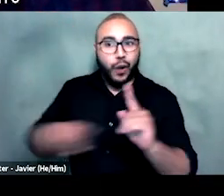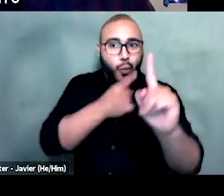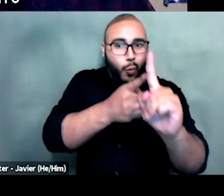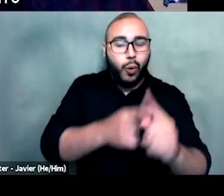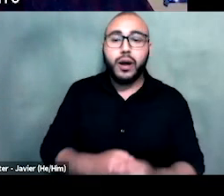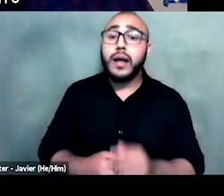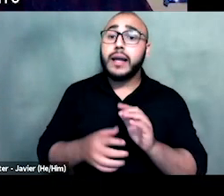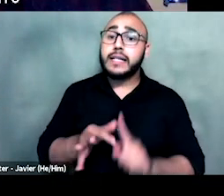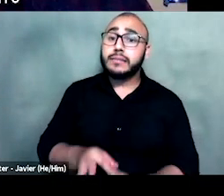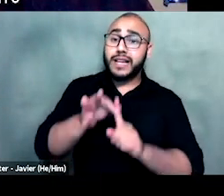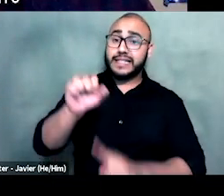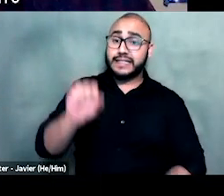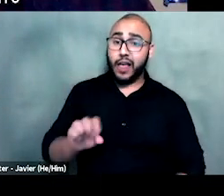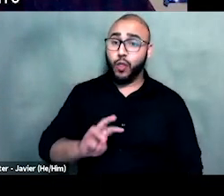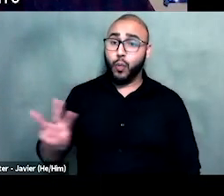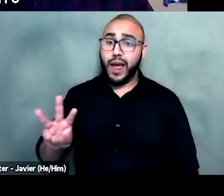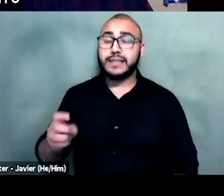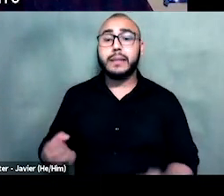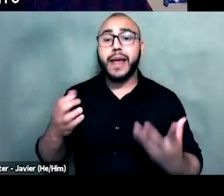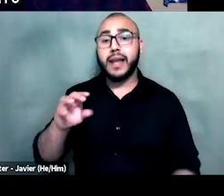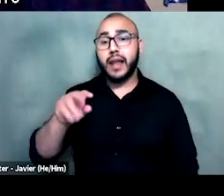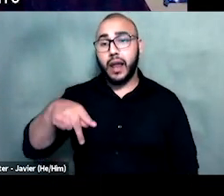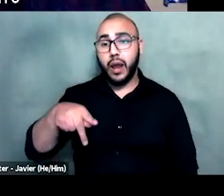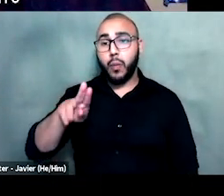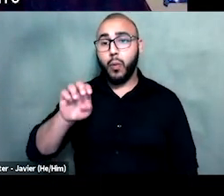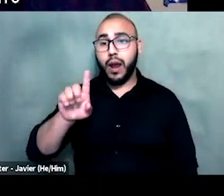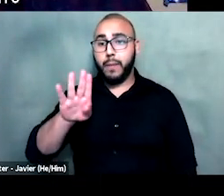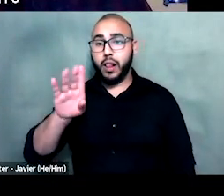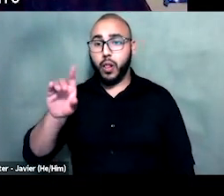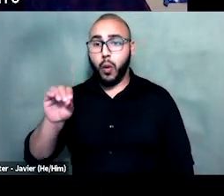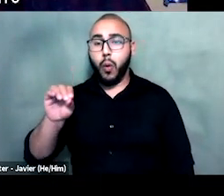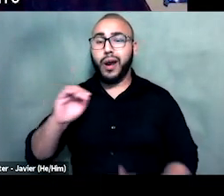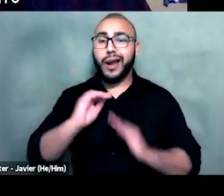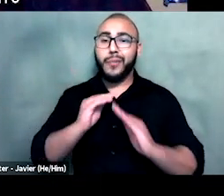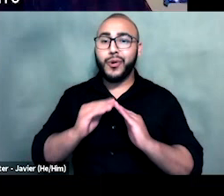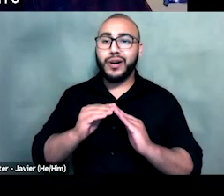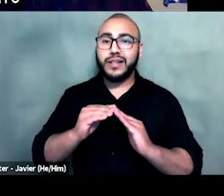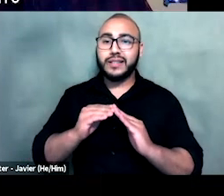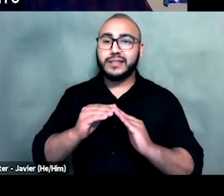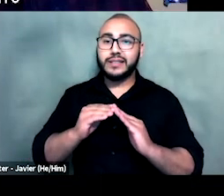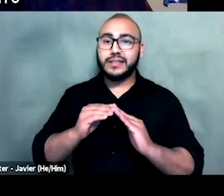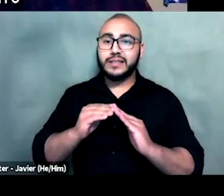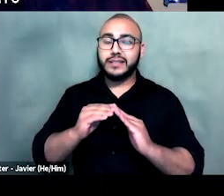southwest, many of your Pueblo communities have had to sit and watch as developers have